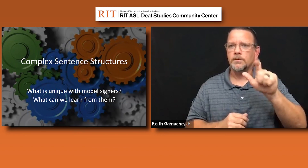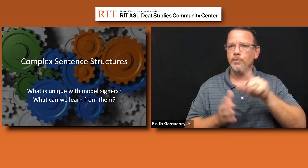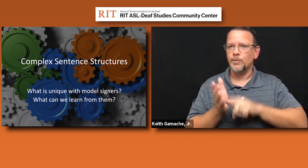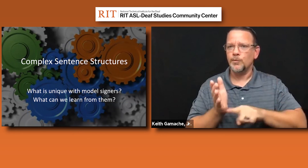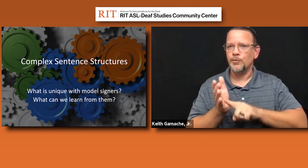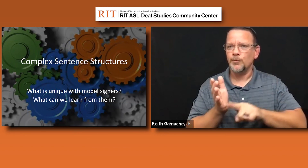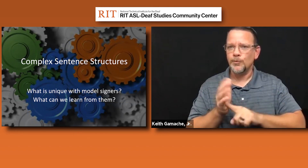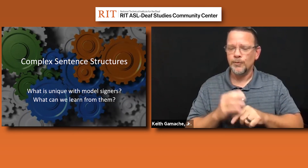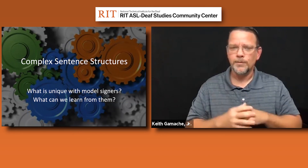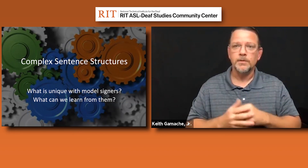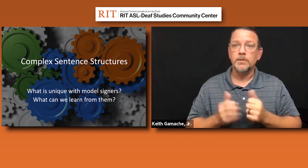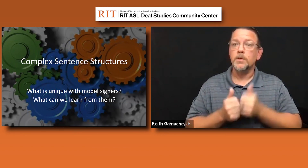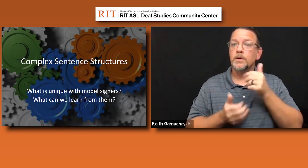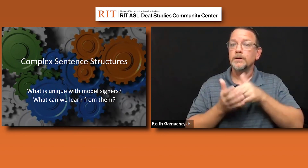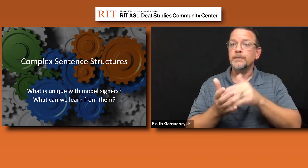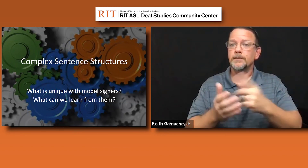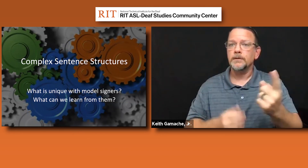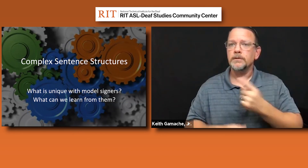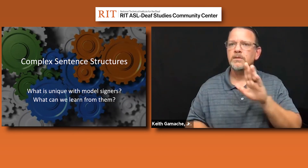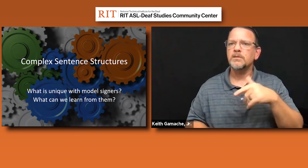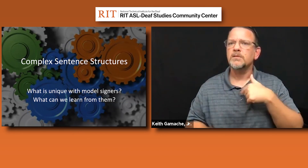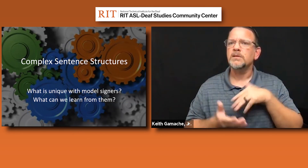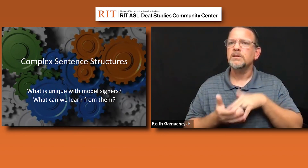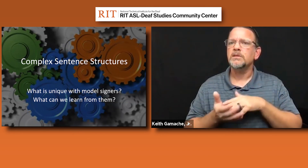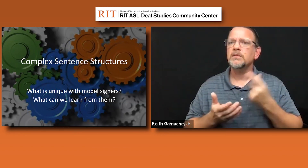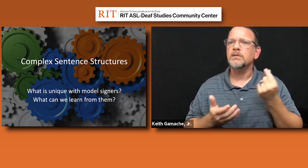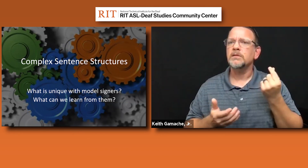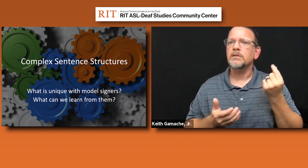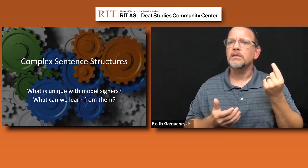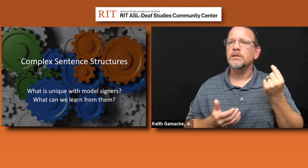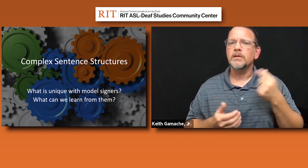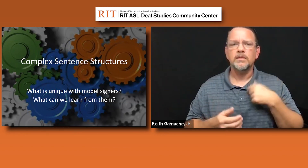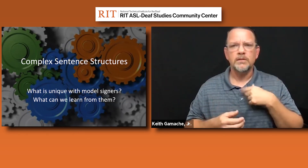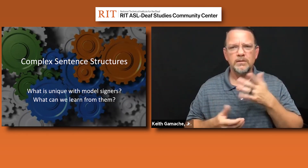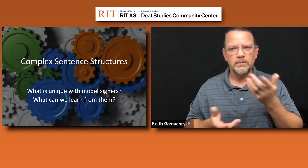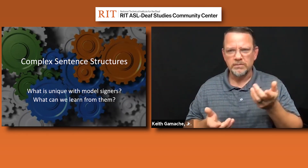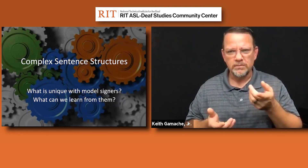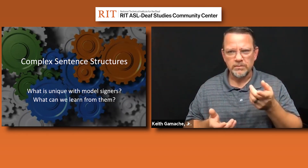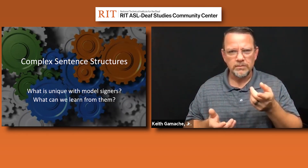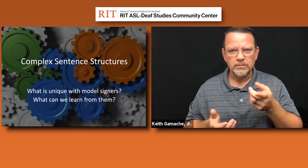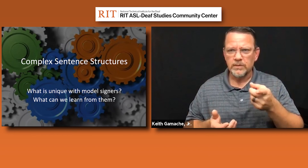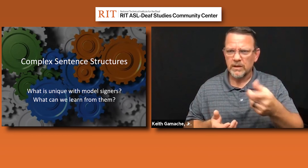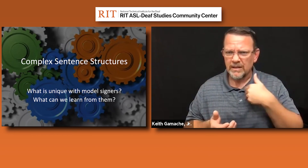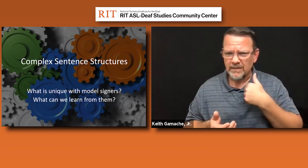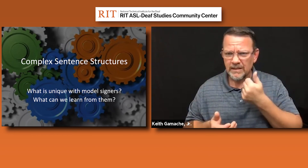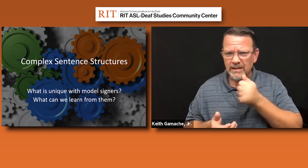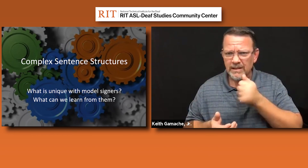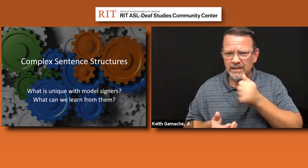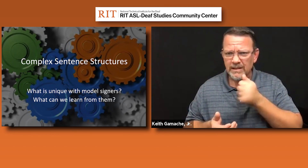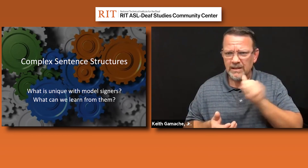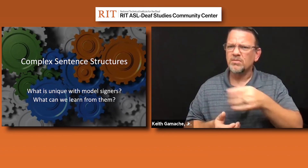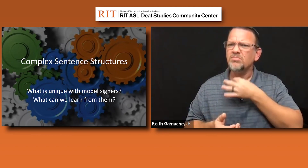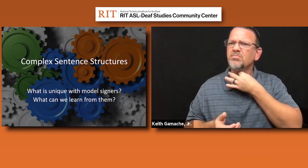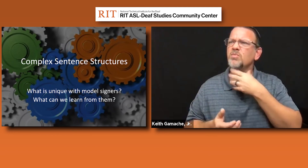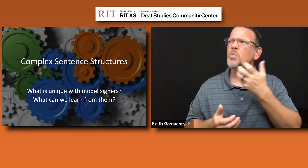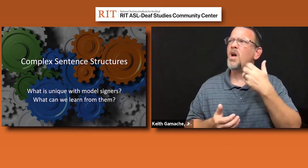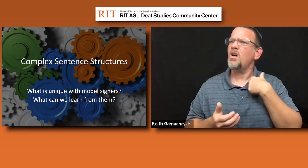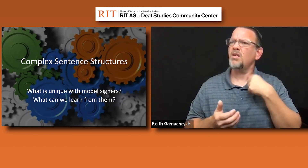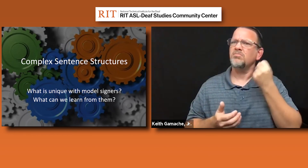and my class is required to do one original piece of research. And I had one student. I said, "What are you going to study?